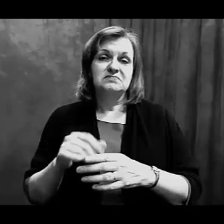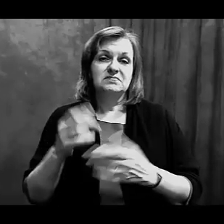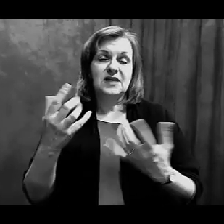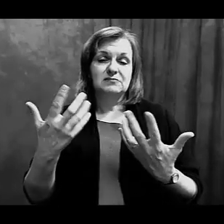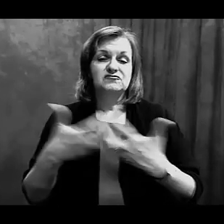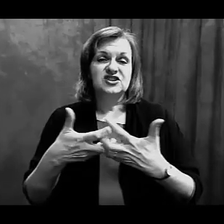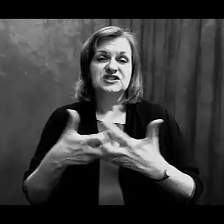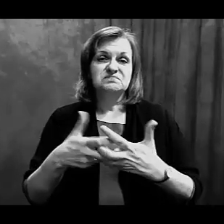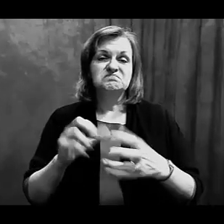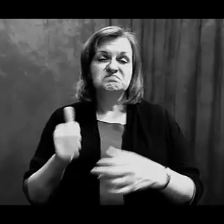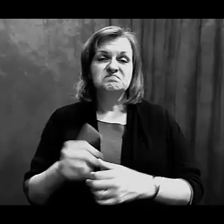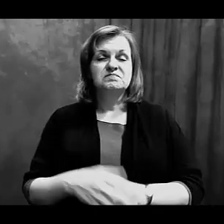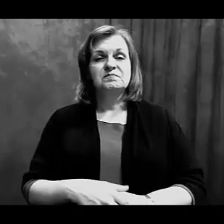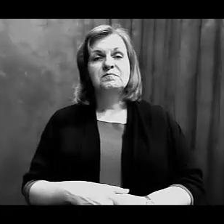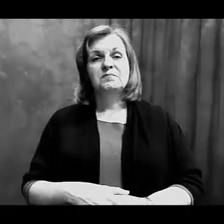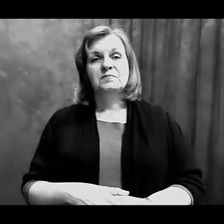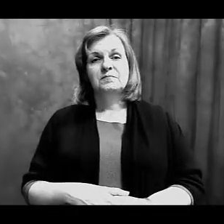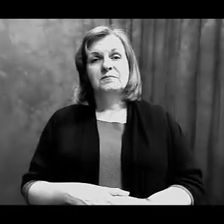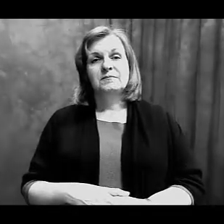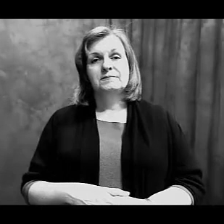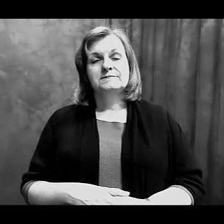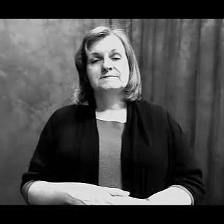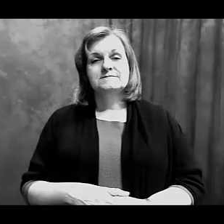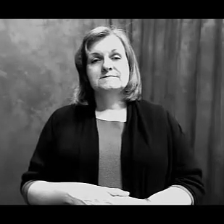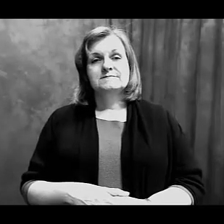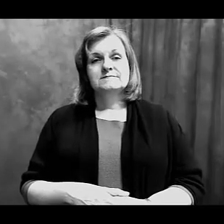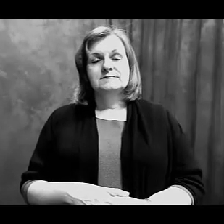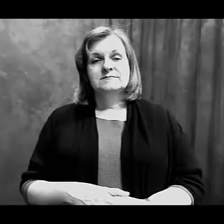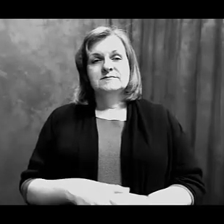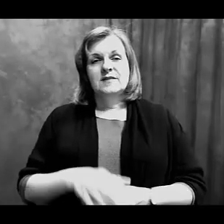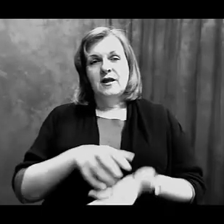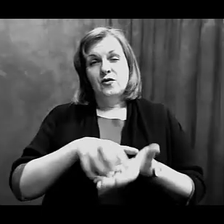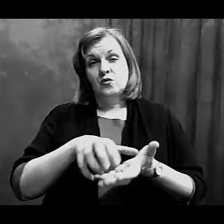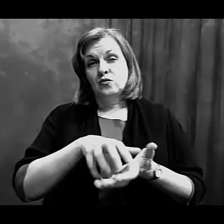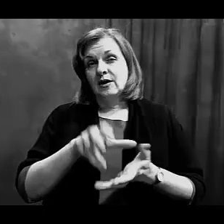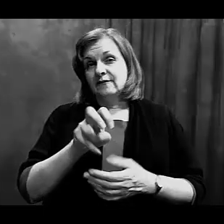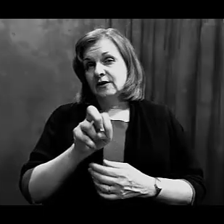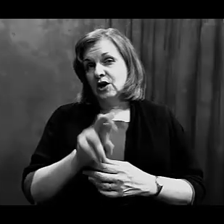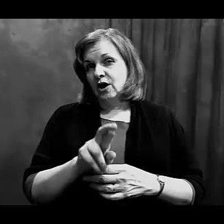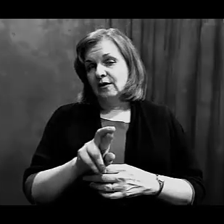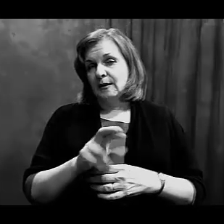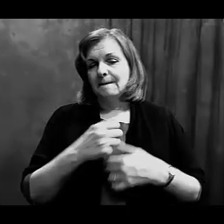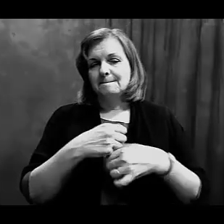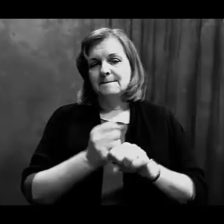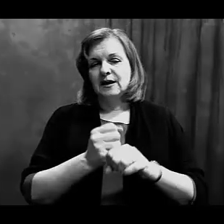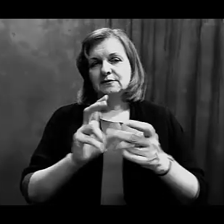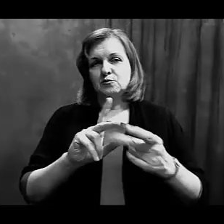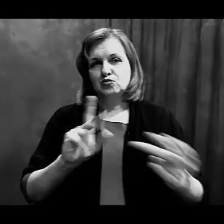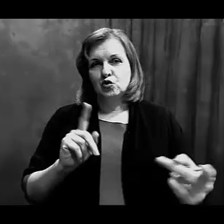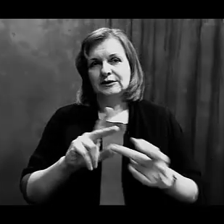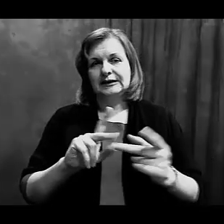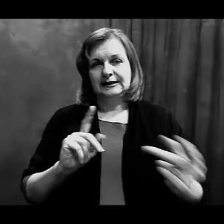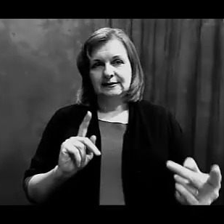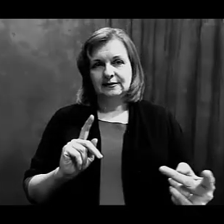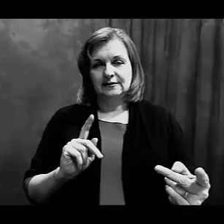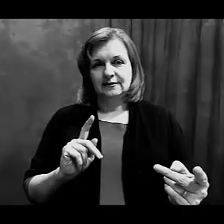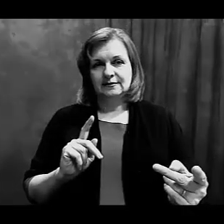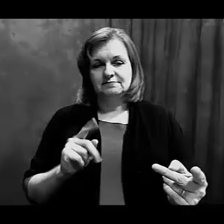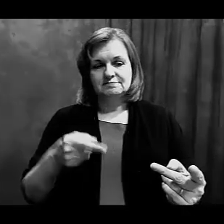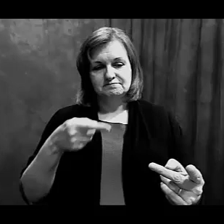all would work the rough ER is going to make proteins